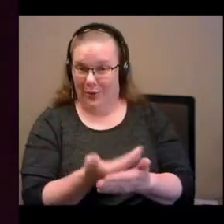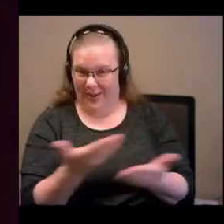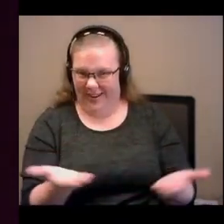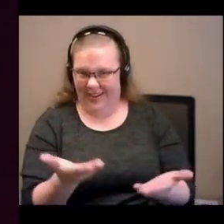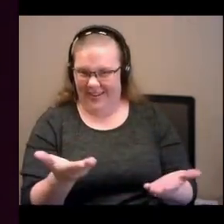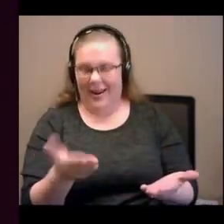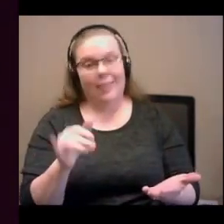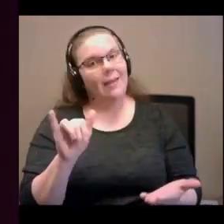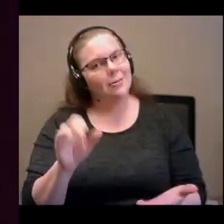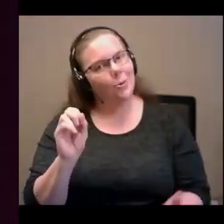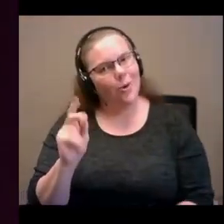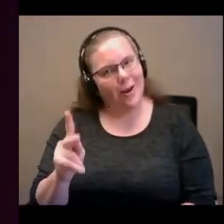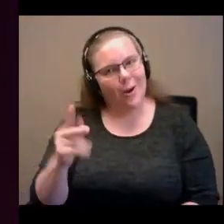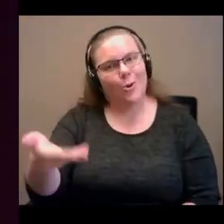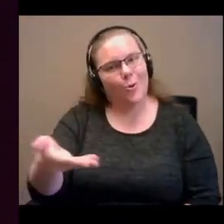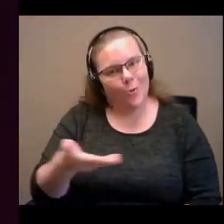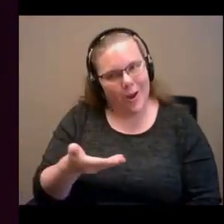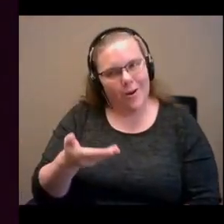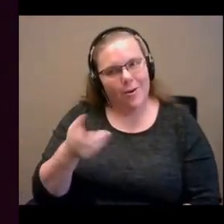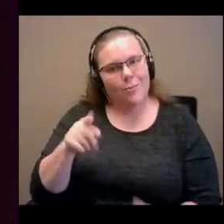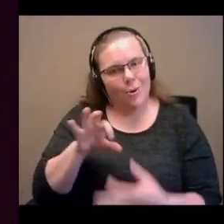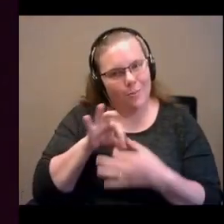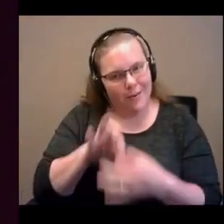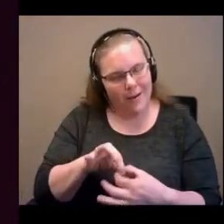You are welcome. You belong, and we’re happy to see you. If you have a yellow lanyard, stand up.